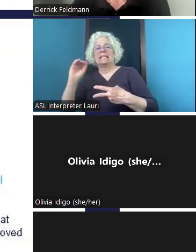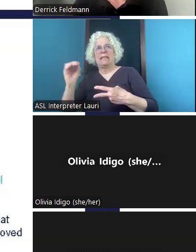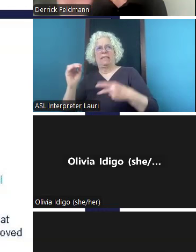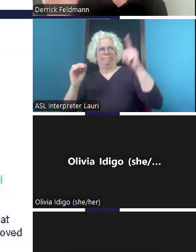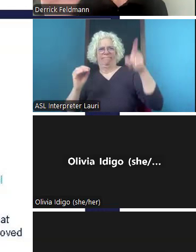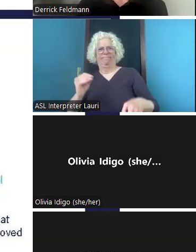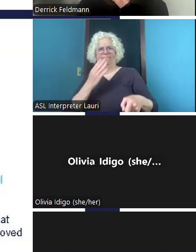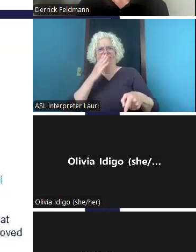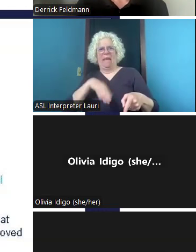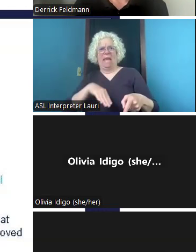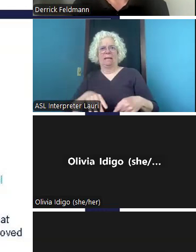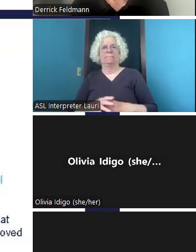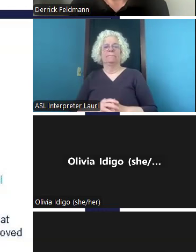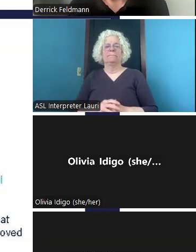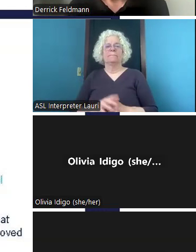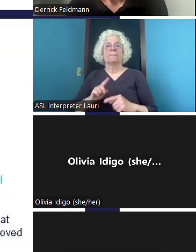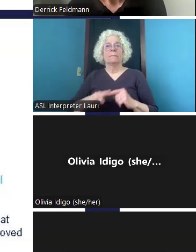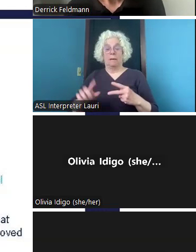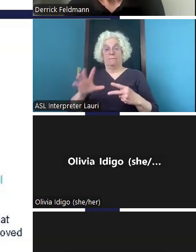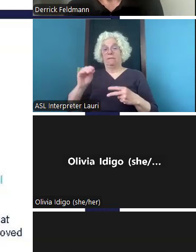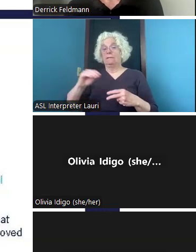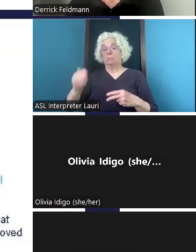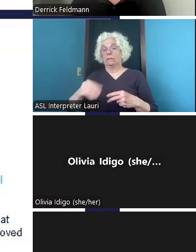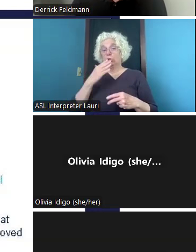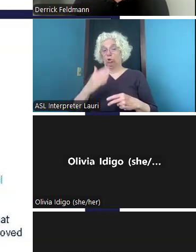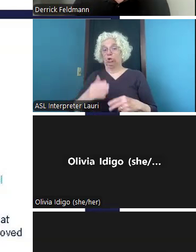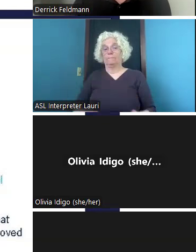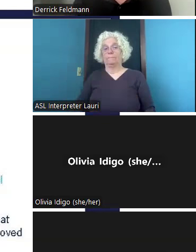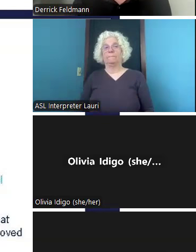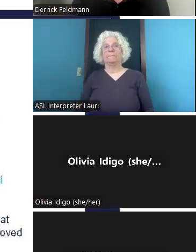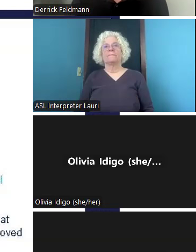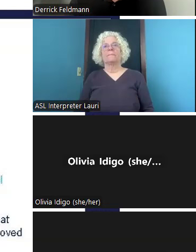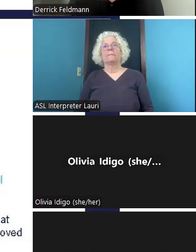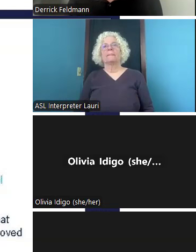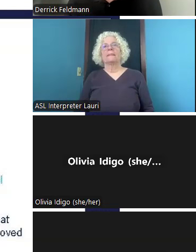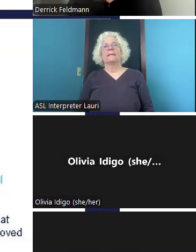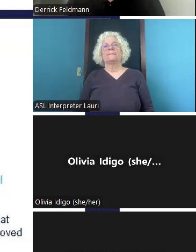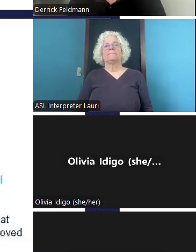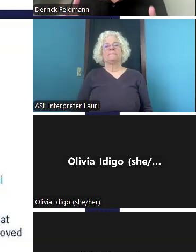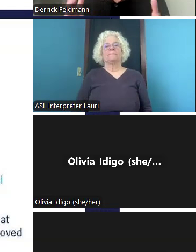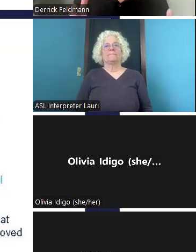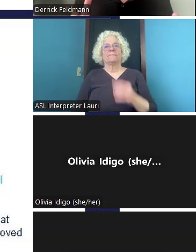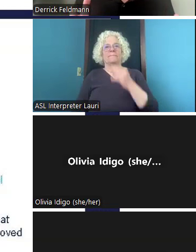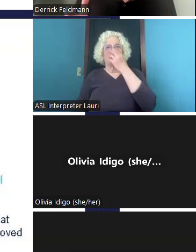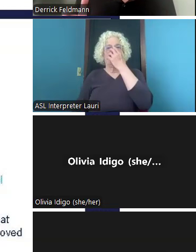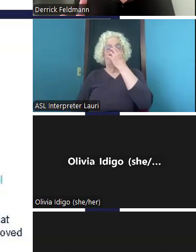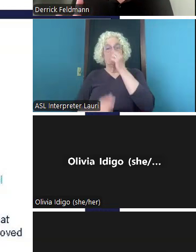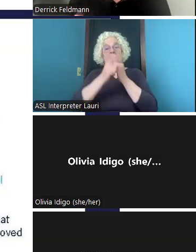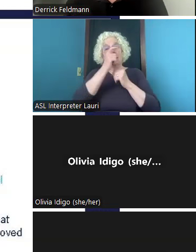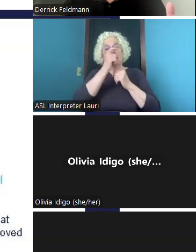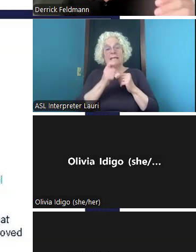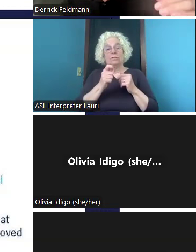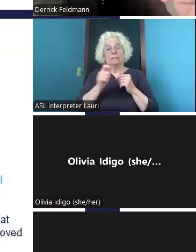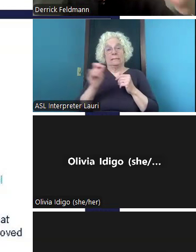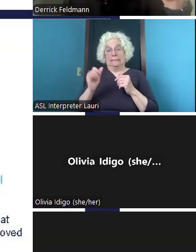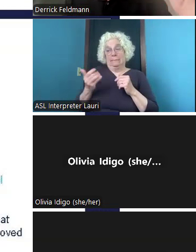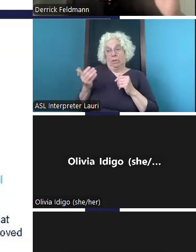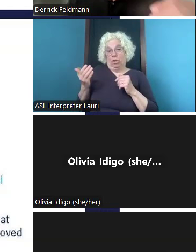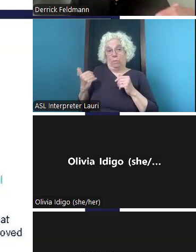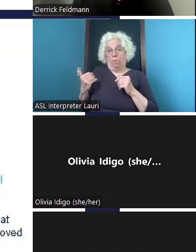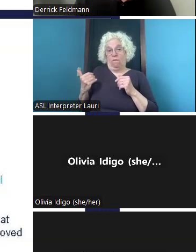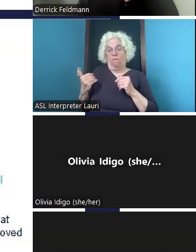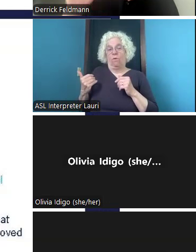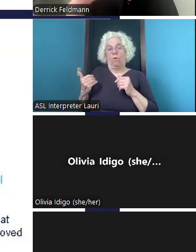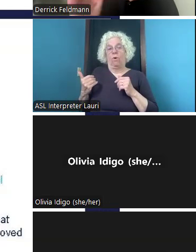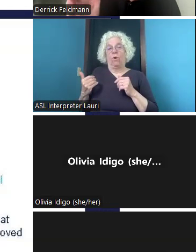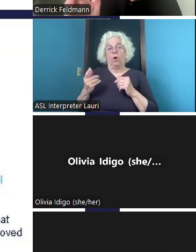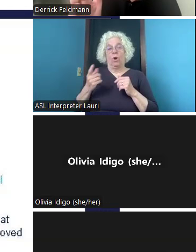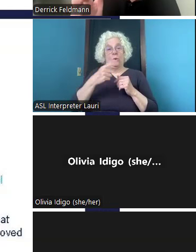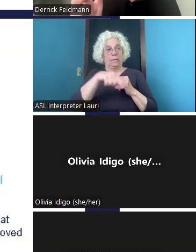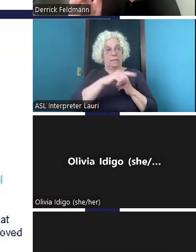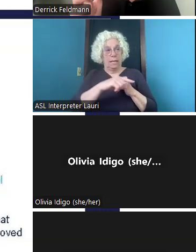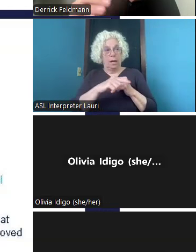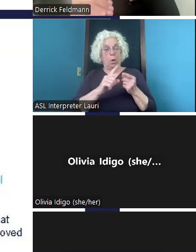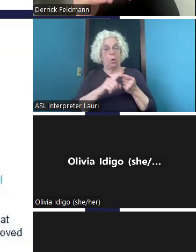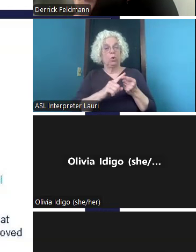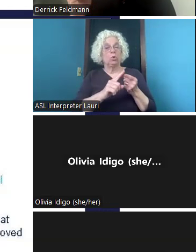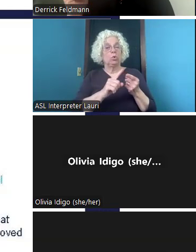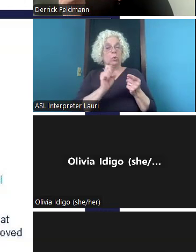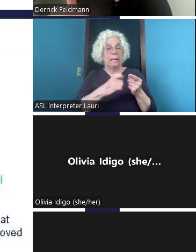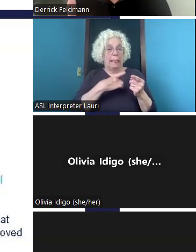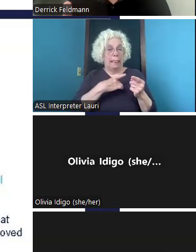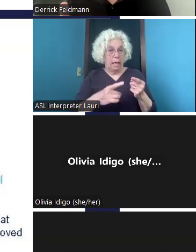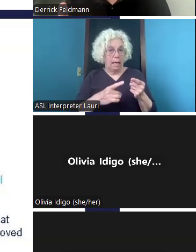But by and large, 50% is good. Then what we did is that as last time, similar, right, we allowed them to "like" something,